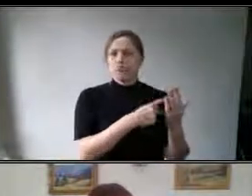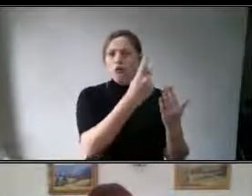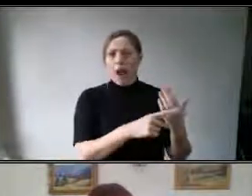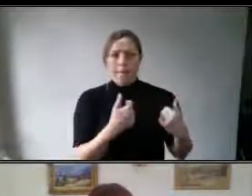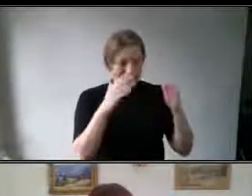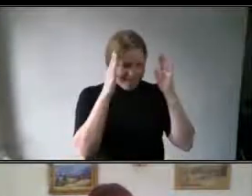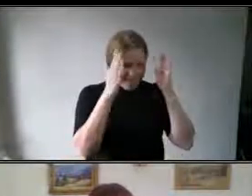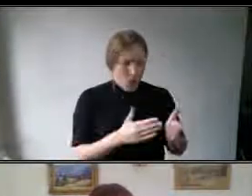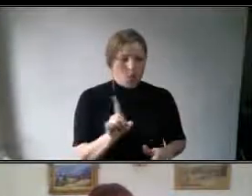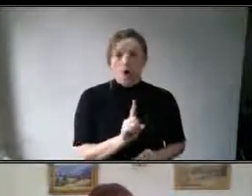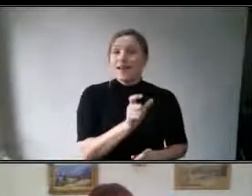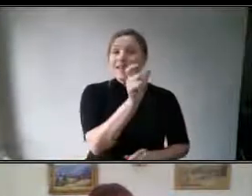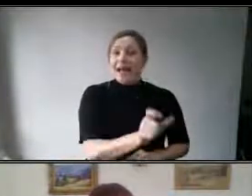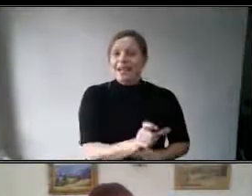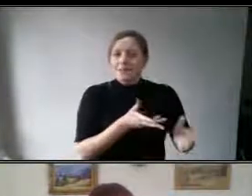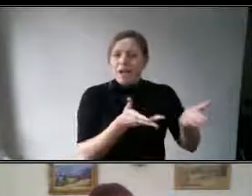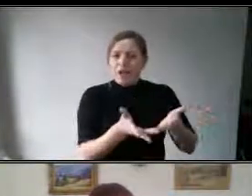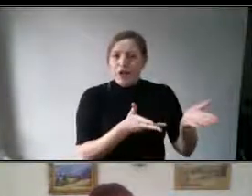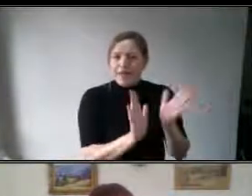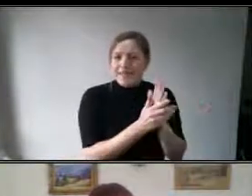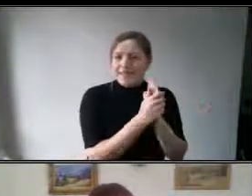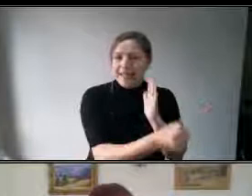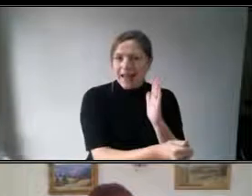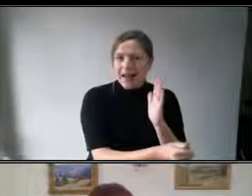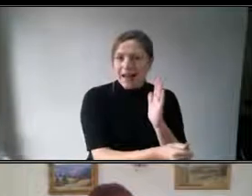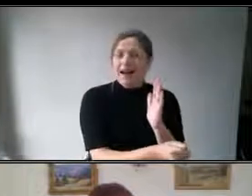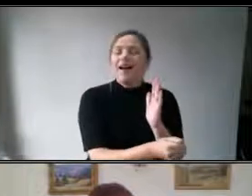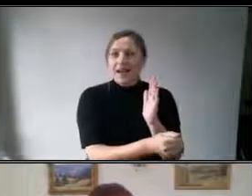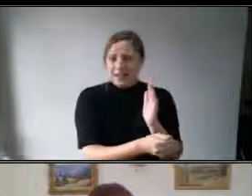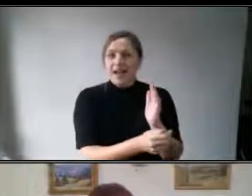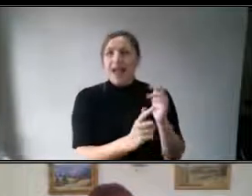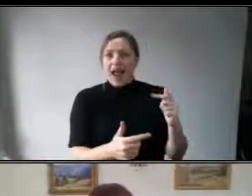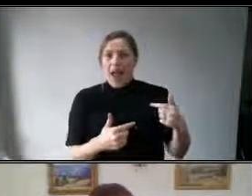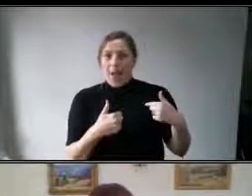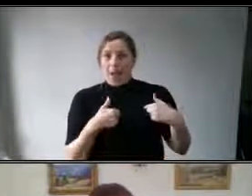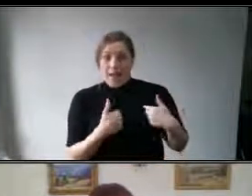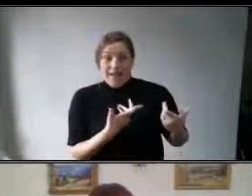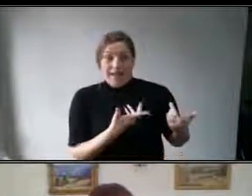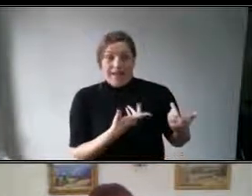and we embedded him within our high level customer service concierge team called the welcome team